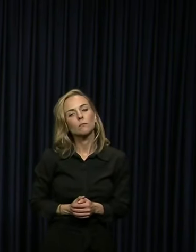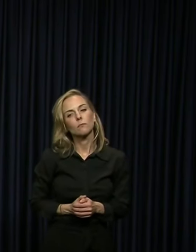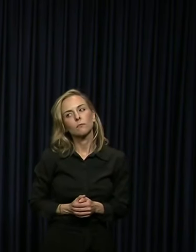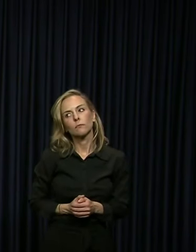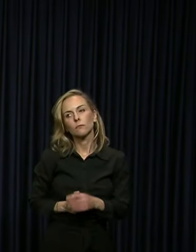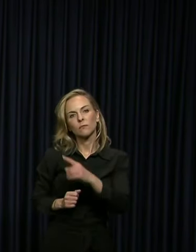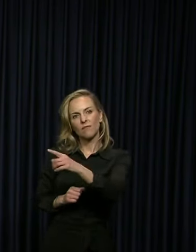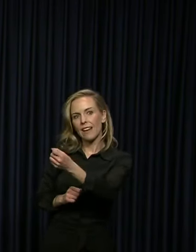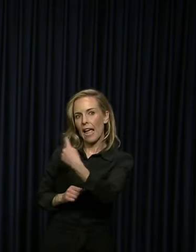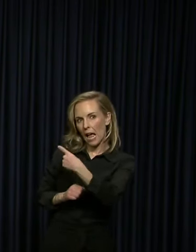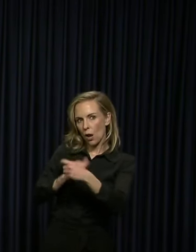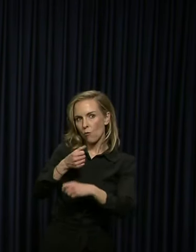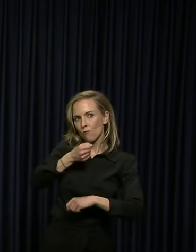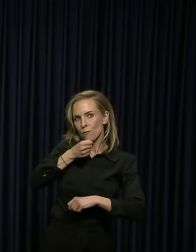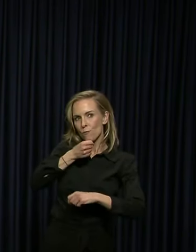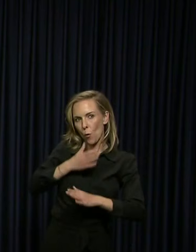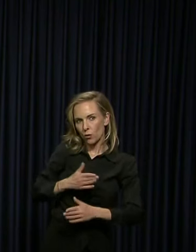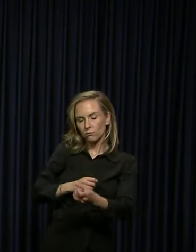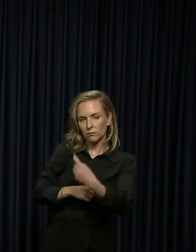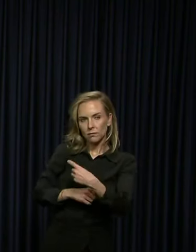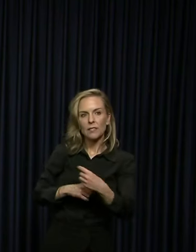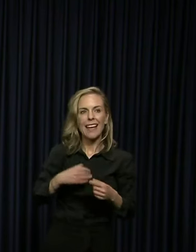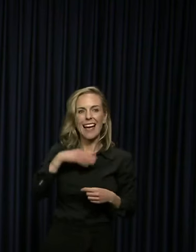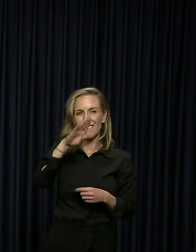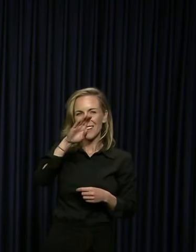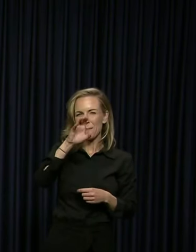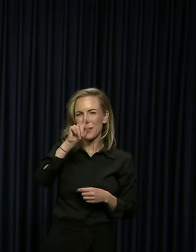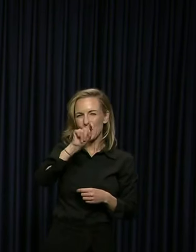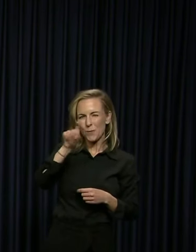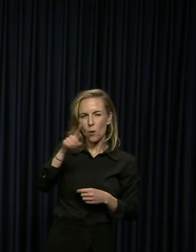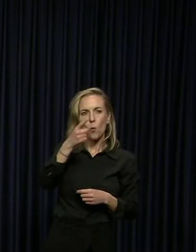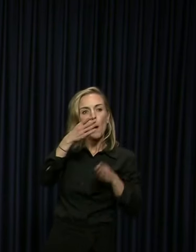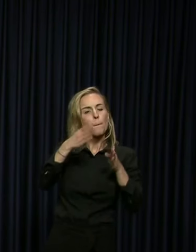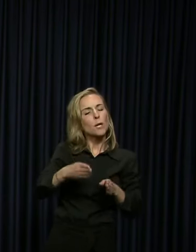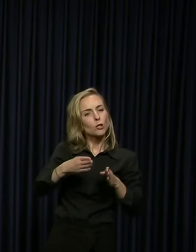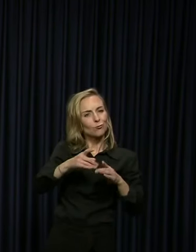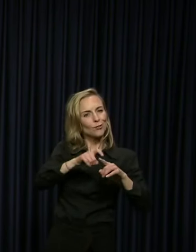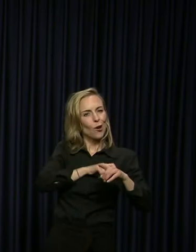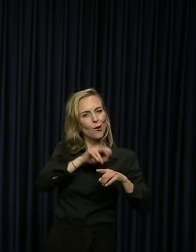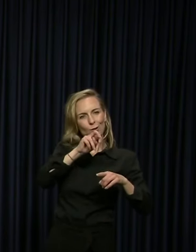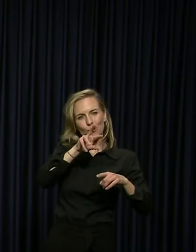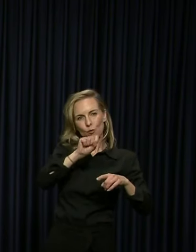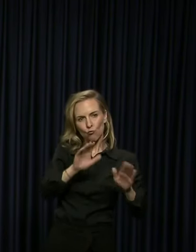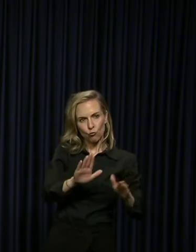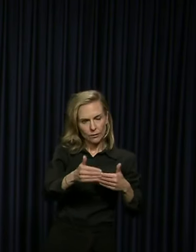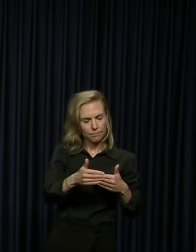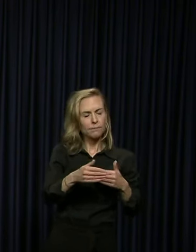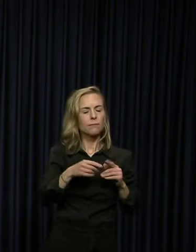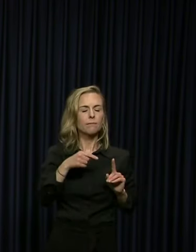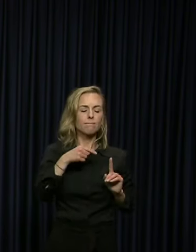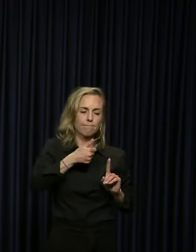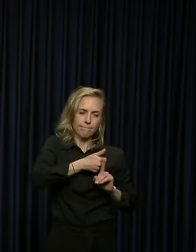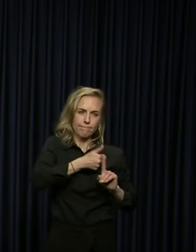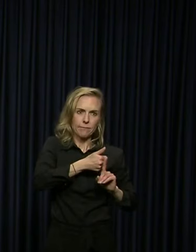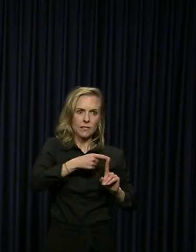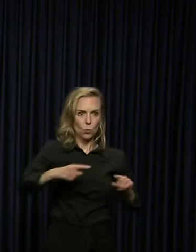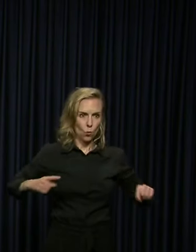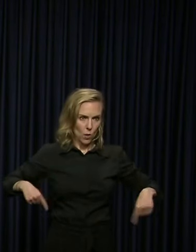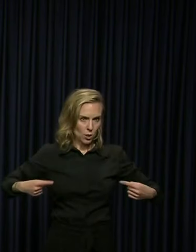GARDENINGS, CHURCH OR GATHERINGS, CHURCH OR OTHERWISE, SPREADING THE CORONAVIRUS AND